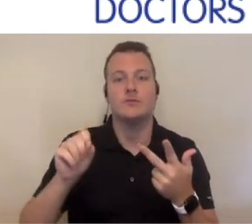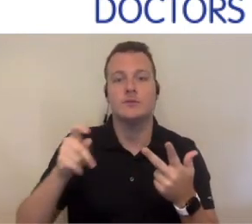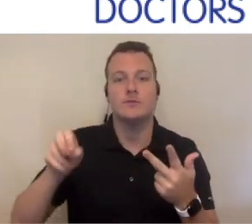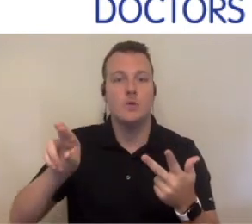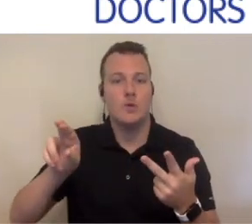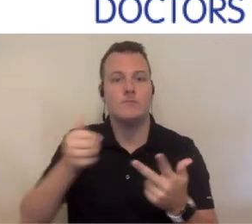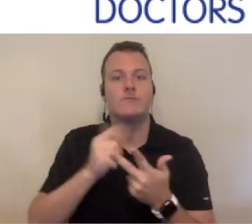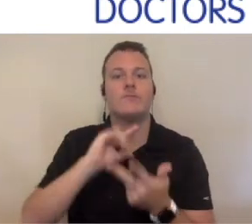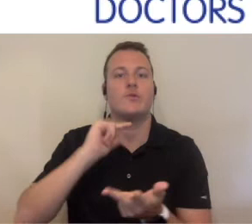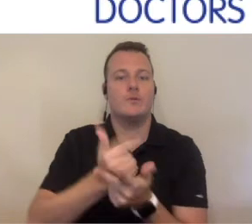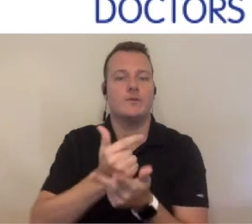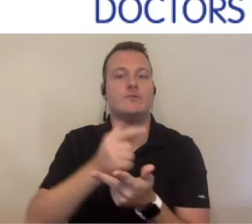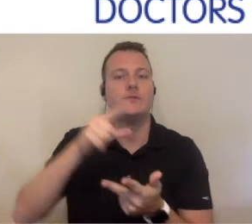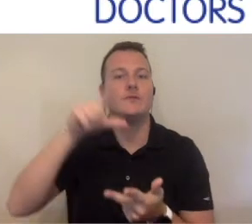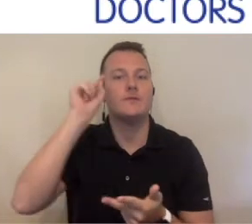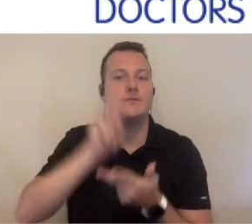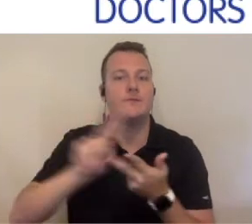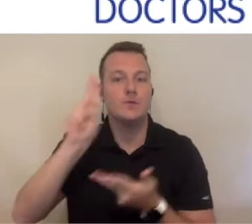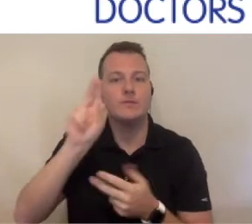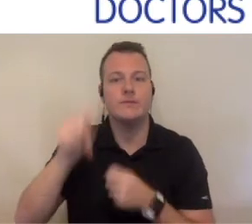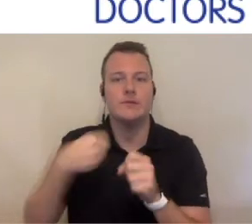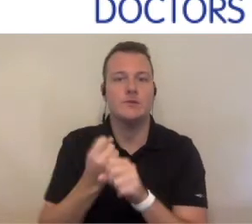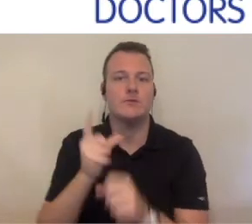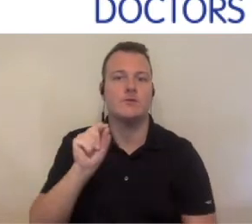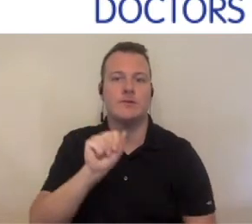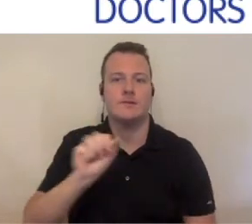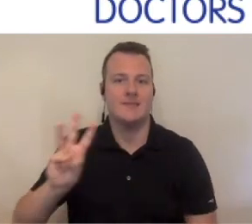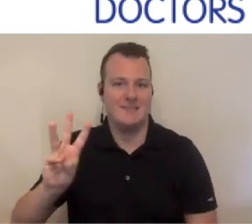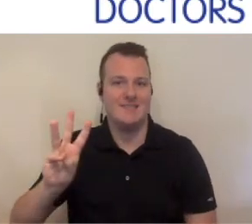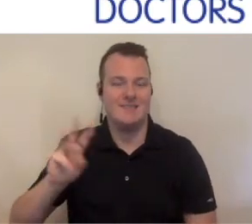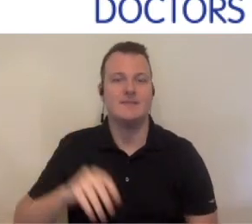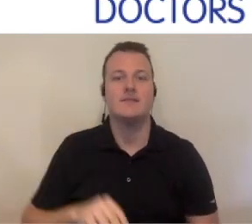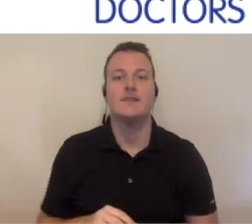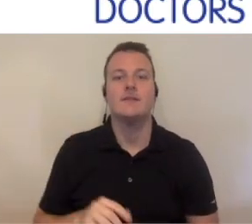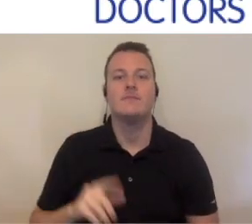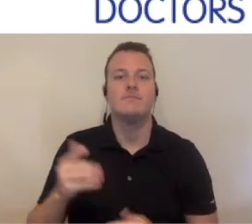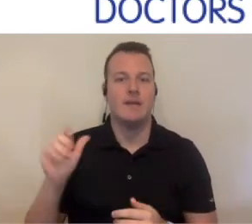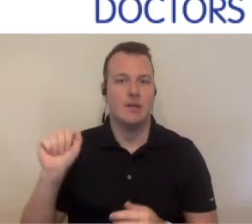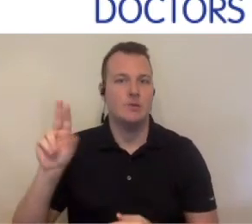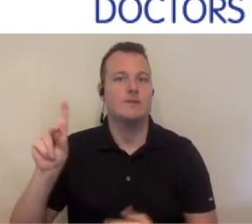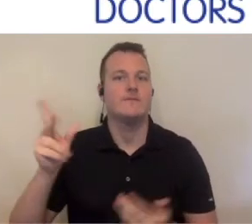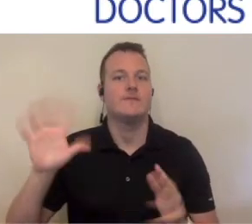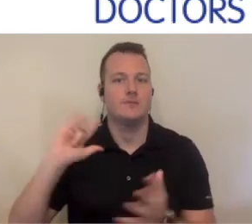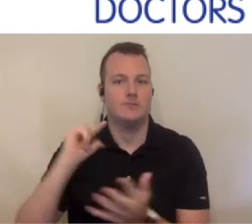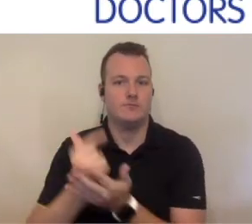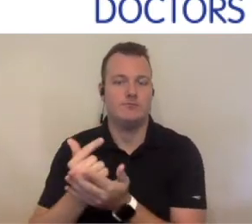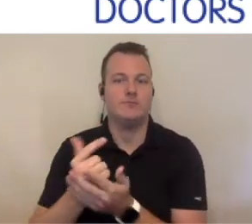graduated from Gallaudet University in 2006 with her AuD degree. She completed